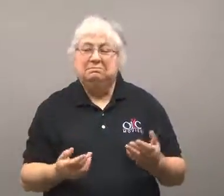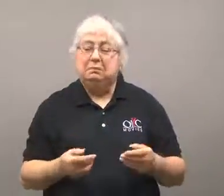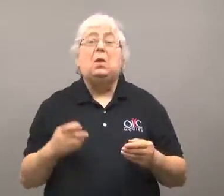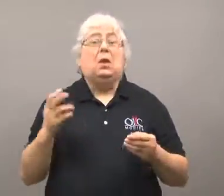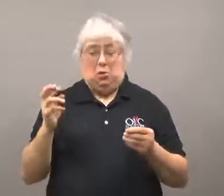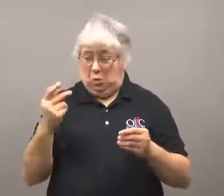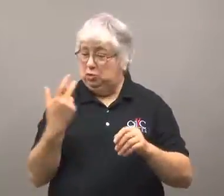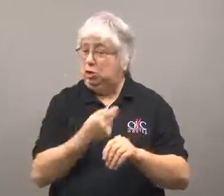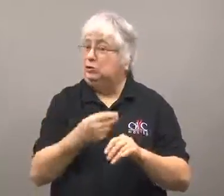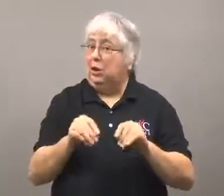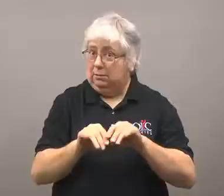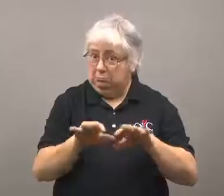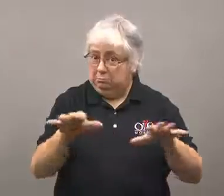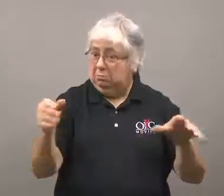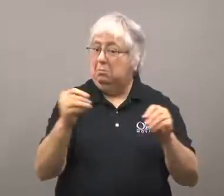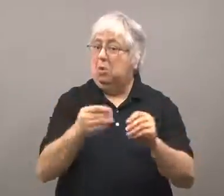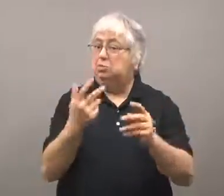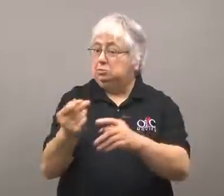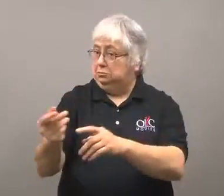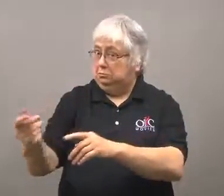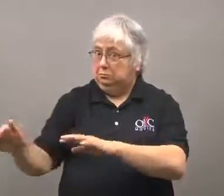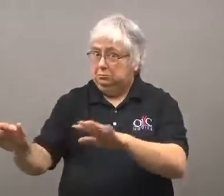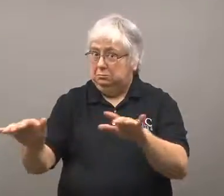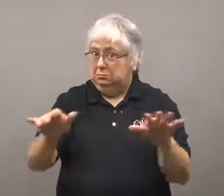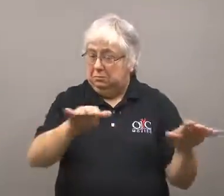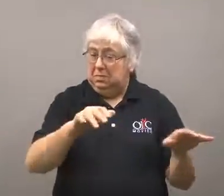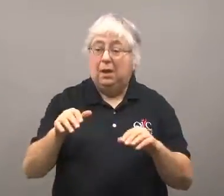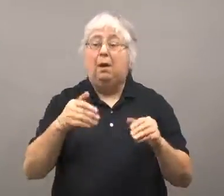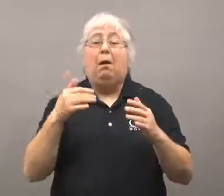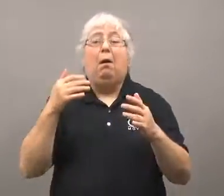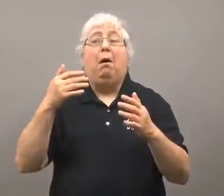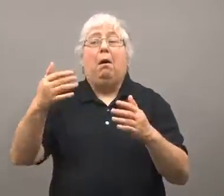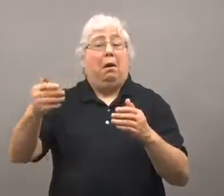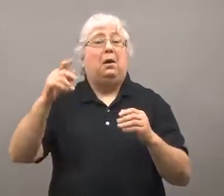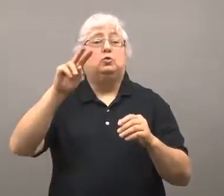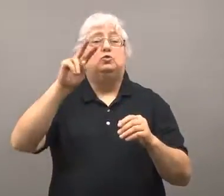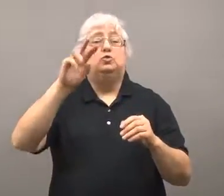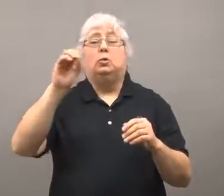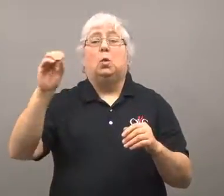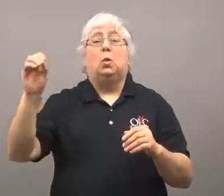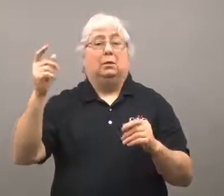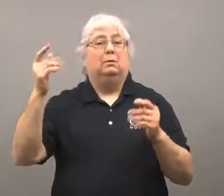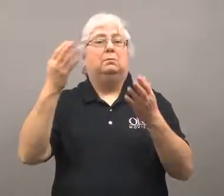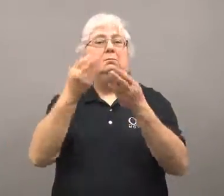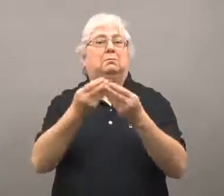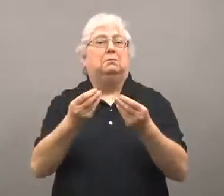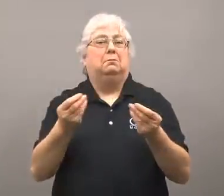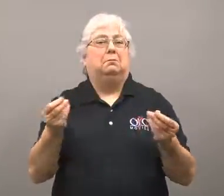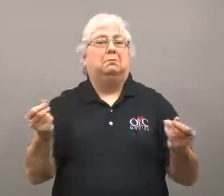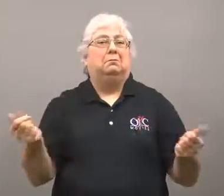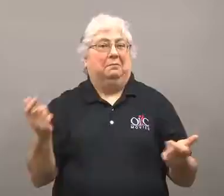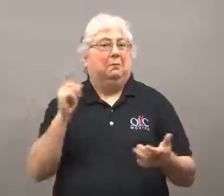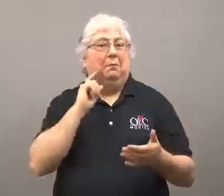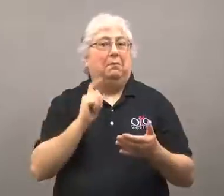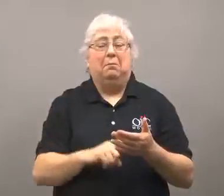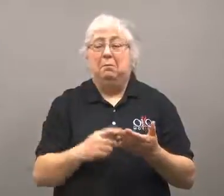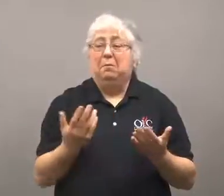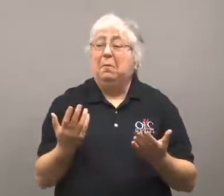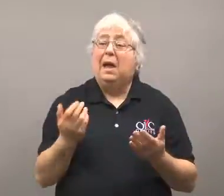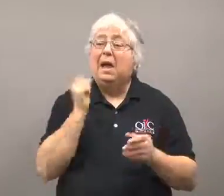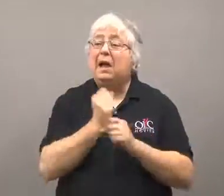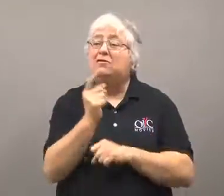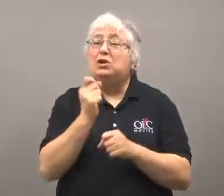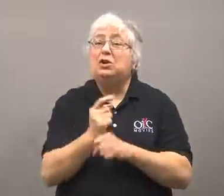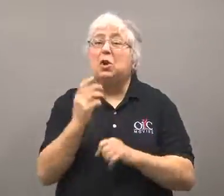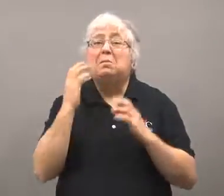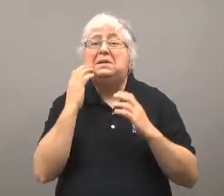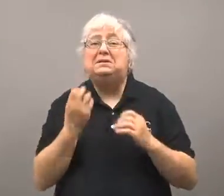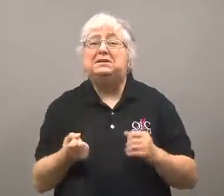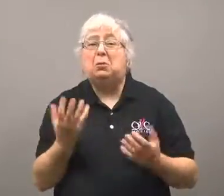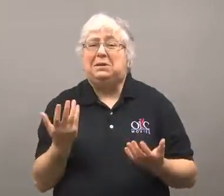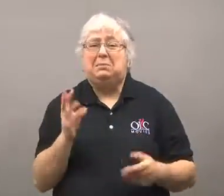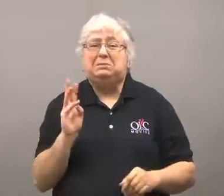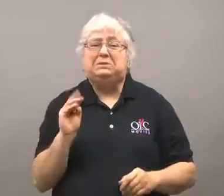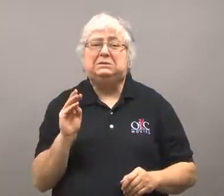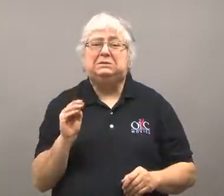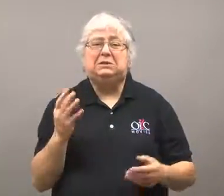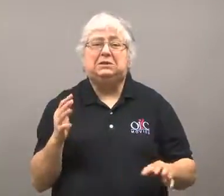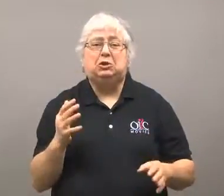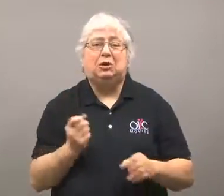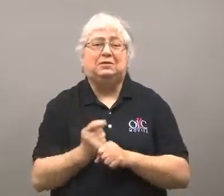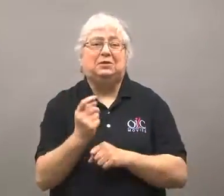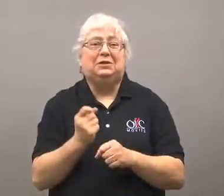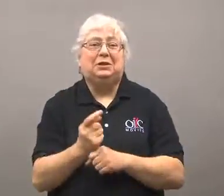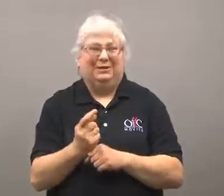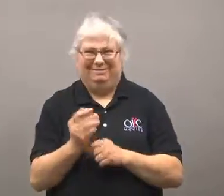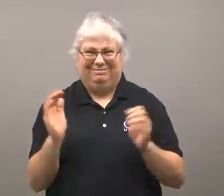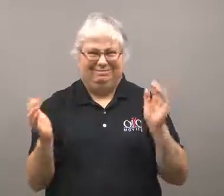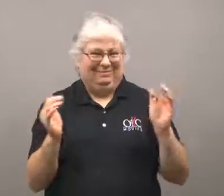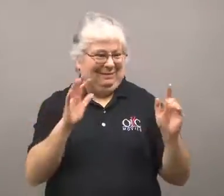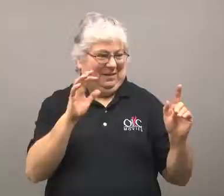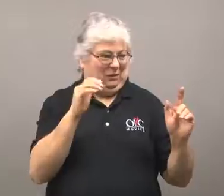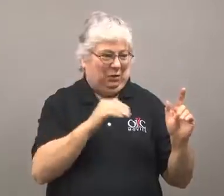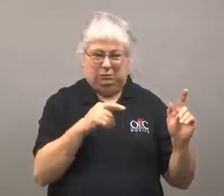With the vaccinations, measles was almost gone by the year 2000.